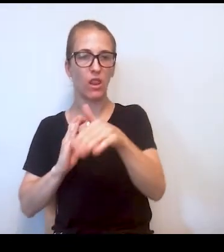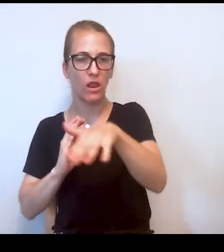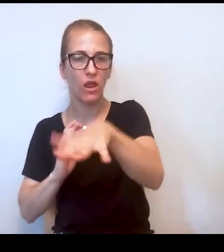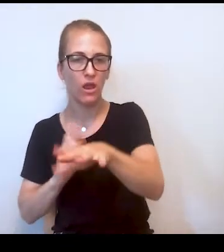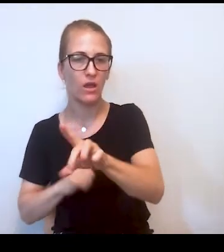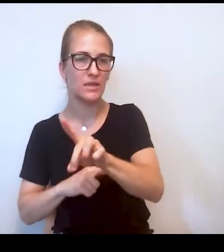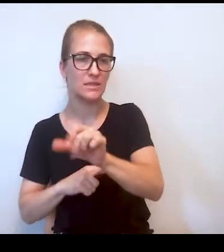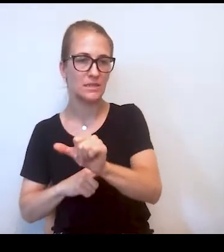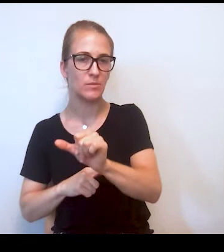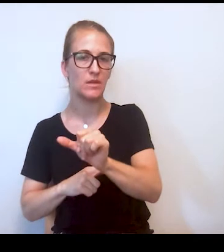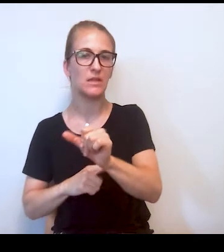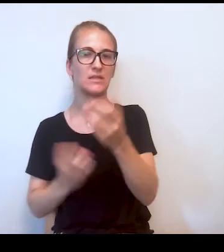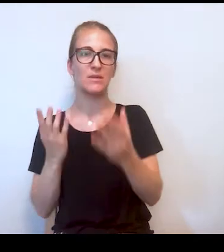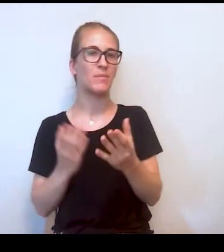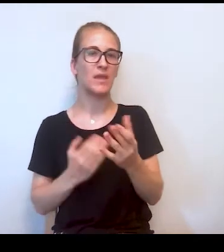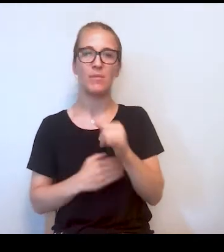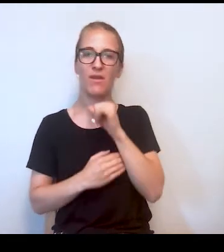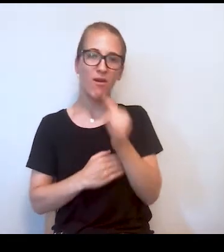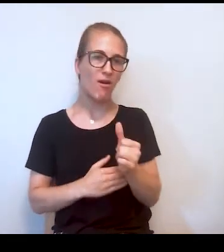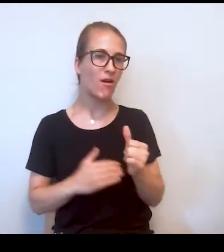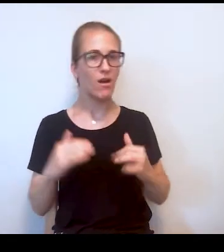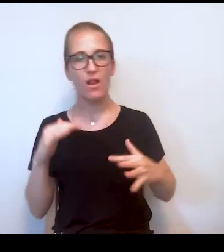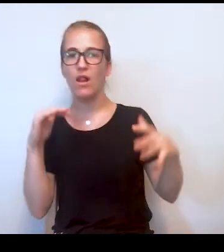as someone who has a disability that is more static,